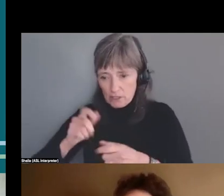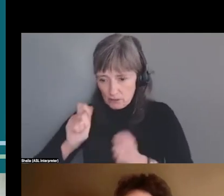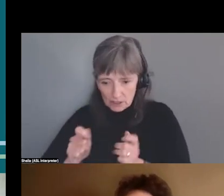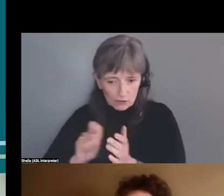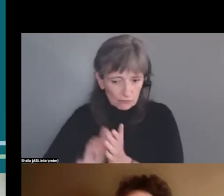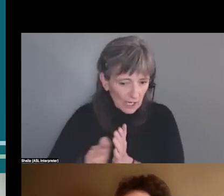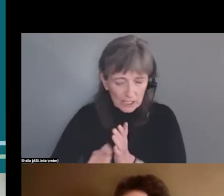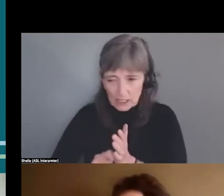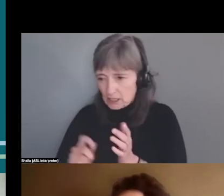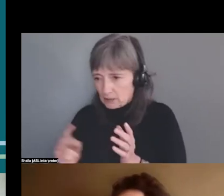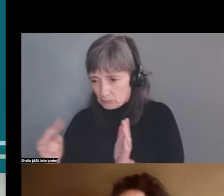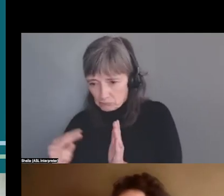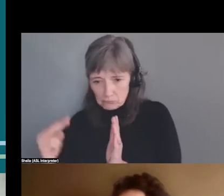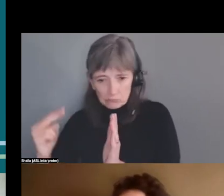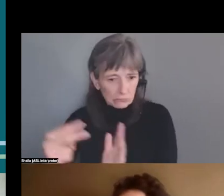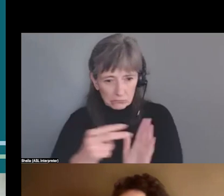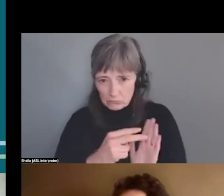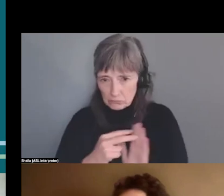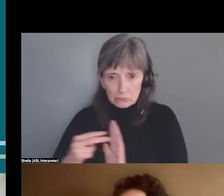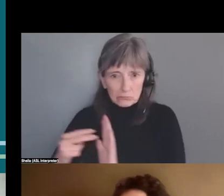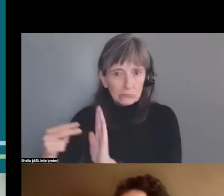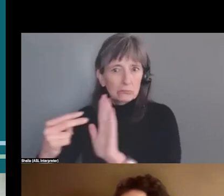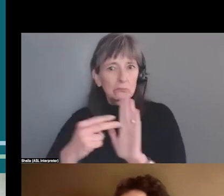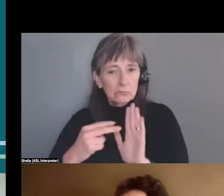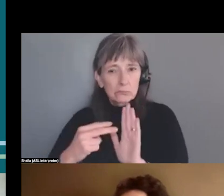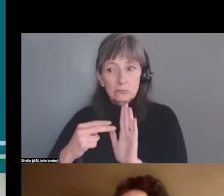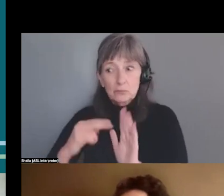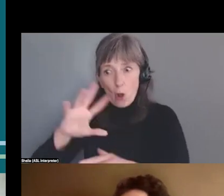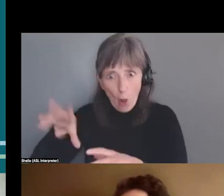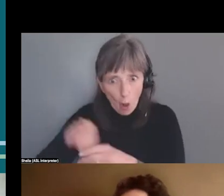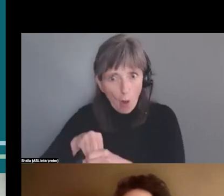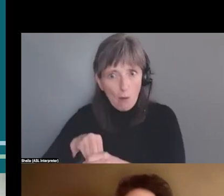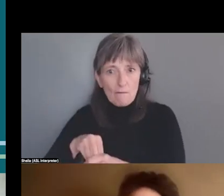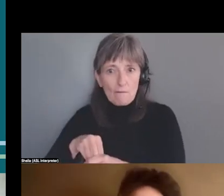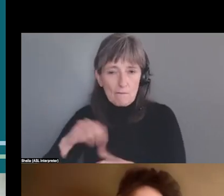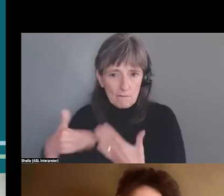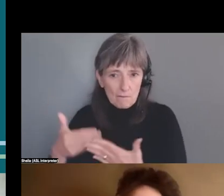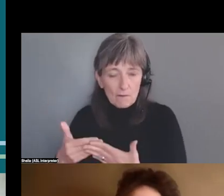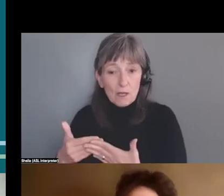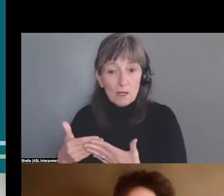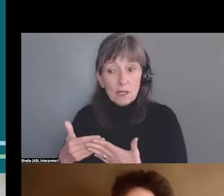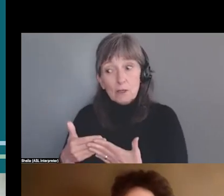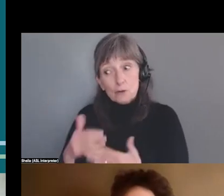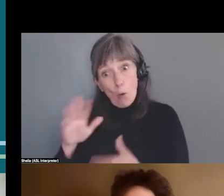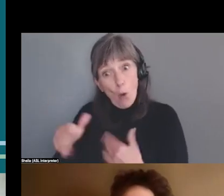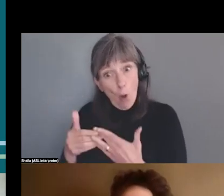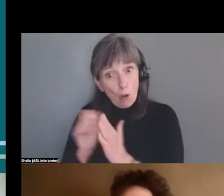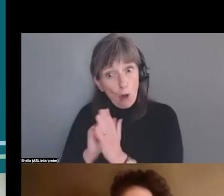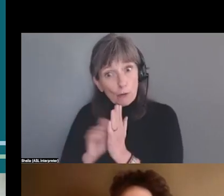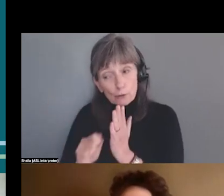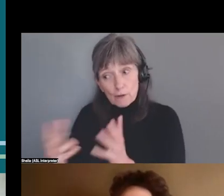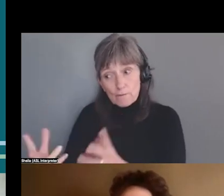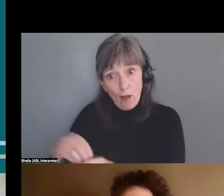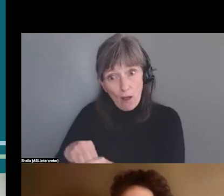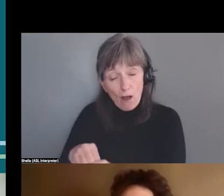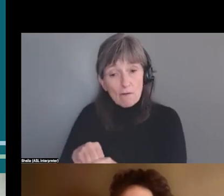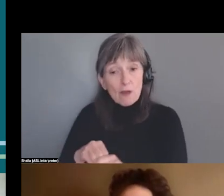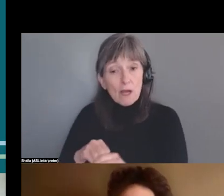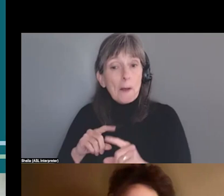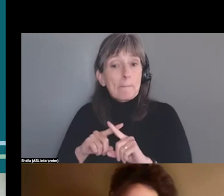And even though it's been written by all these different people but there's still one red thread,